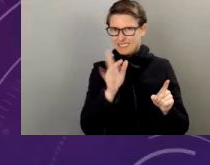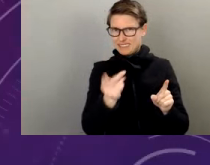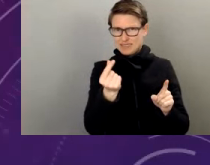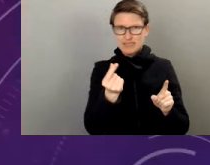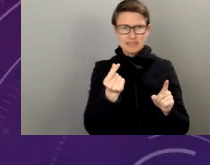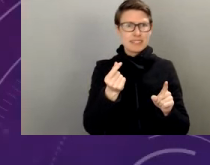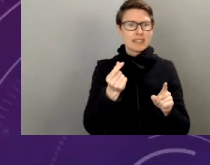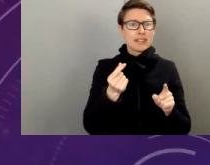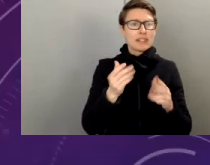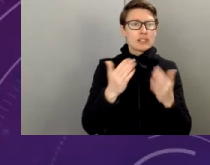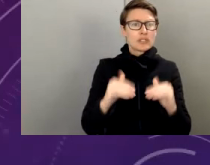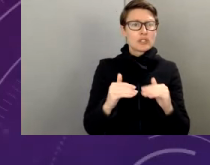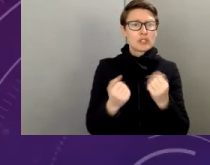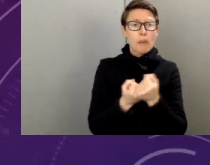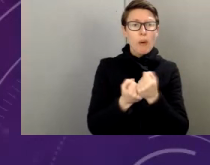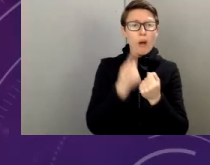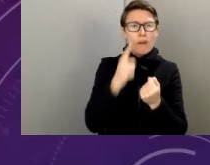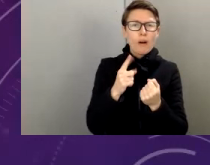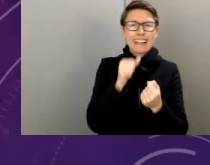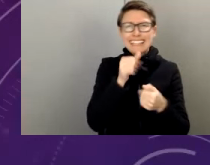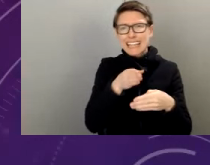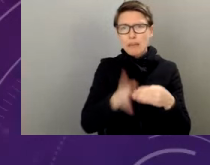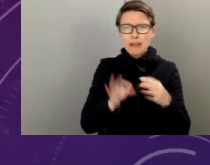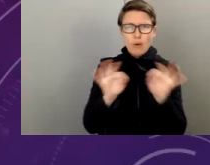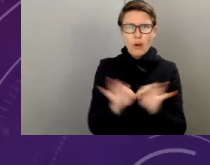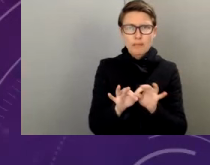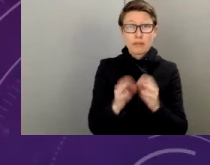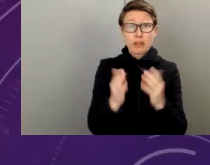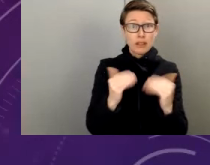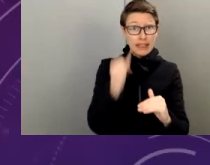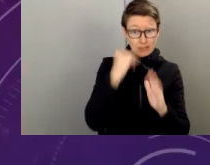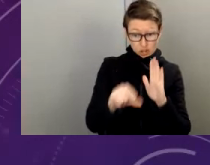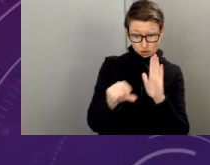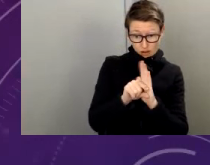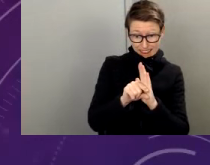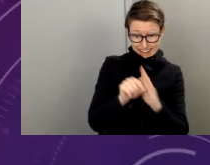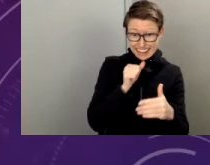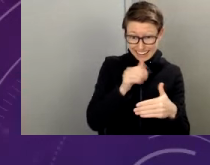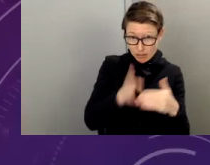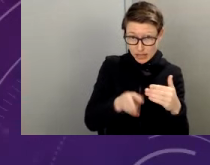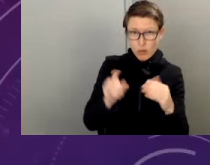There's a link there for it to assign an incomplete grade. I would give them an I had the report of incomplete